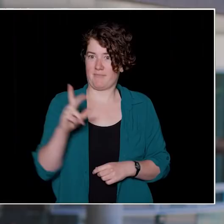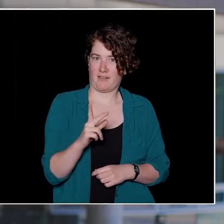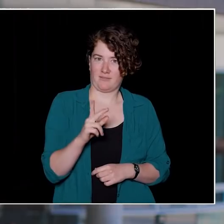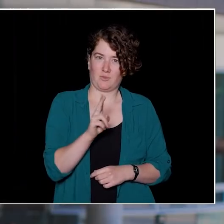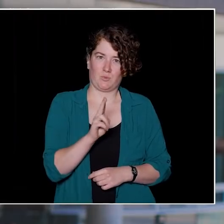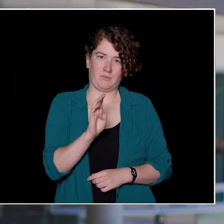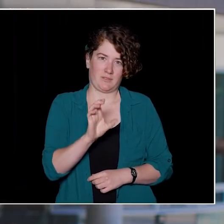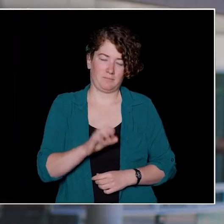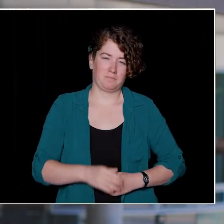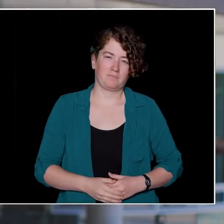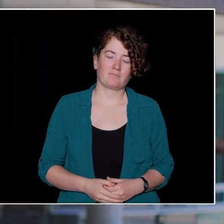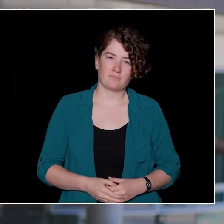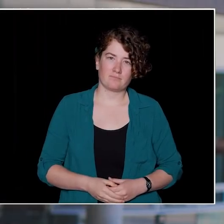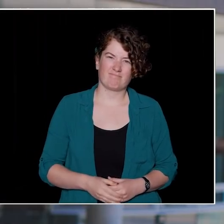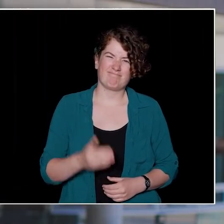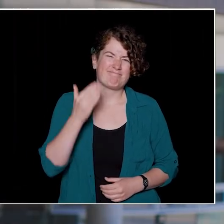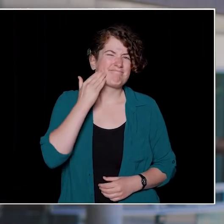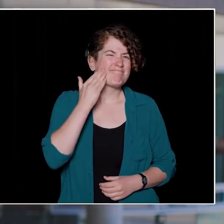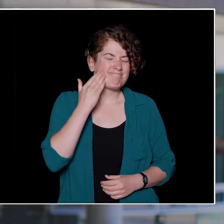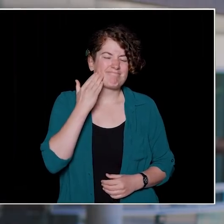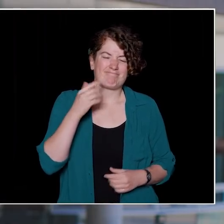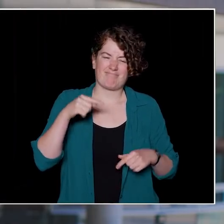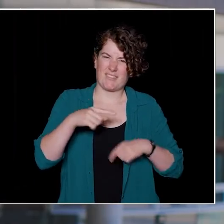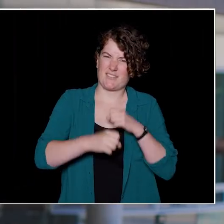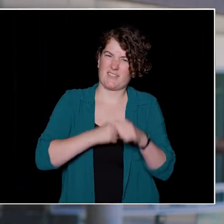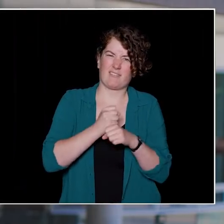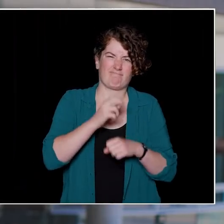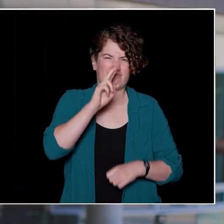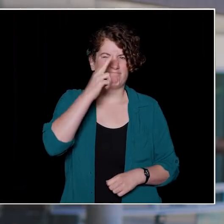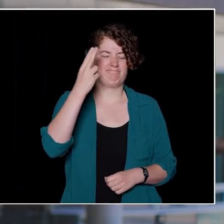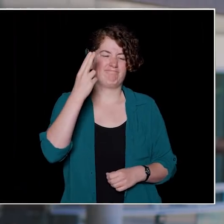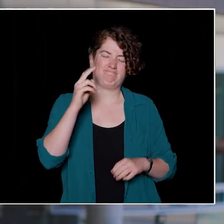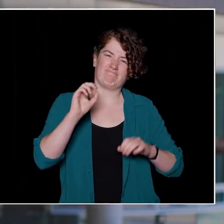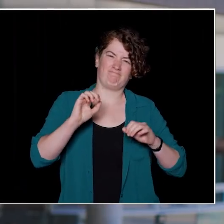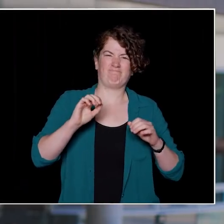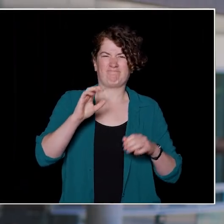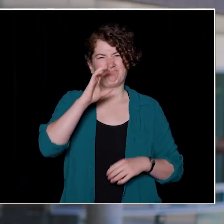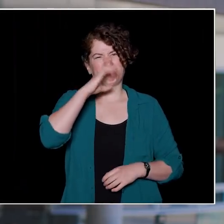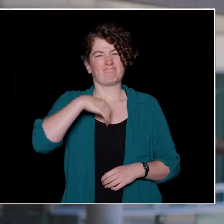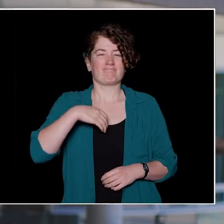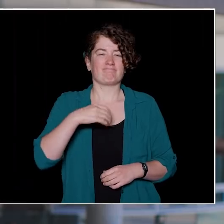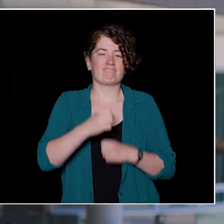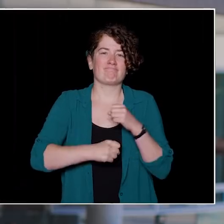Now, I know that this isn't the start to university life that many of you had imagined. And as someone whose younger sister is